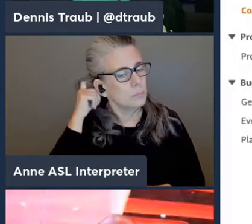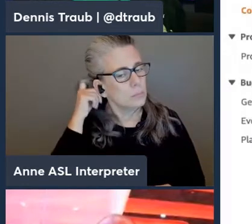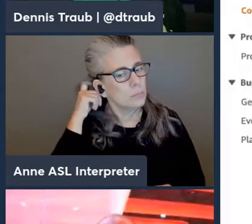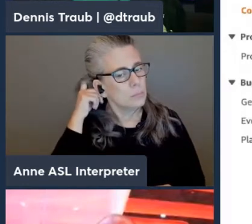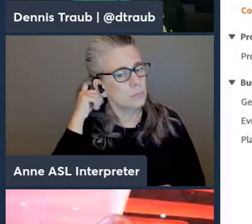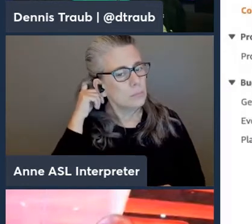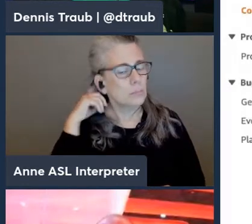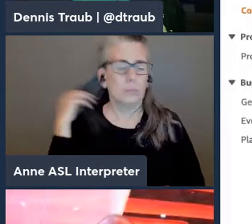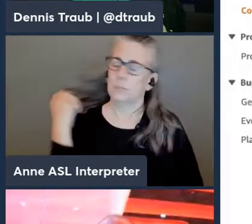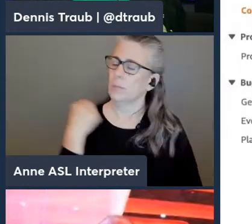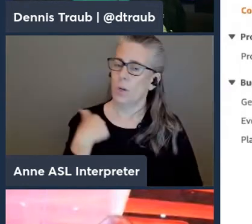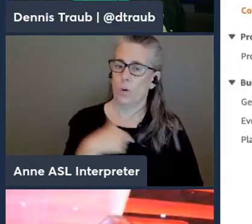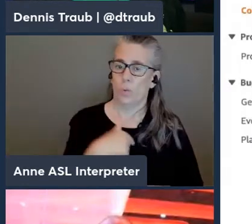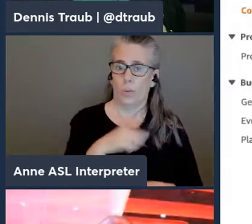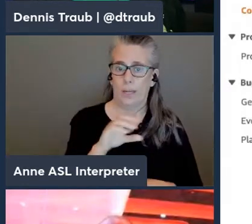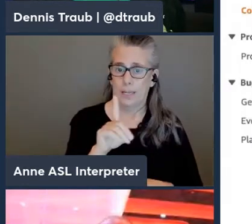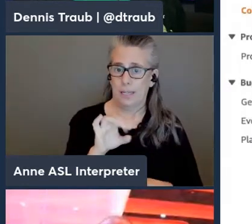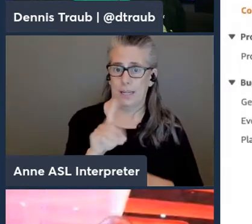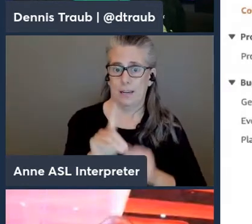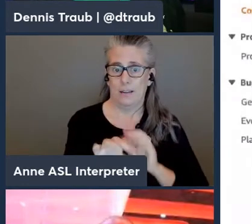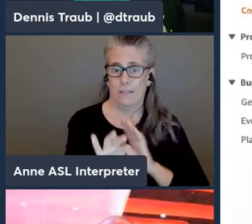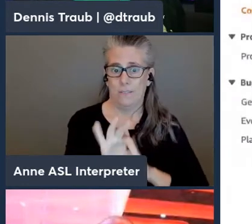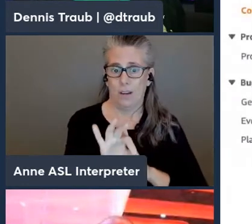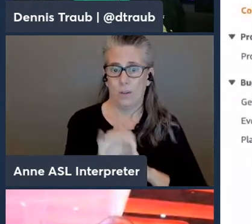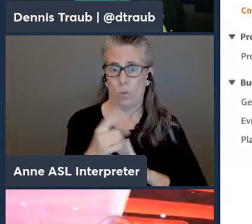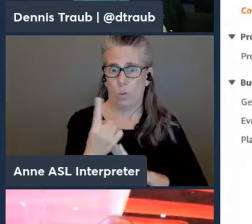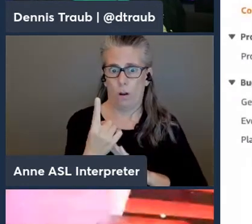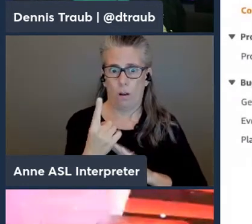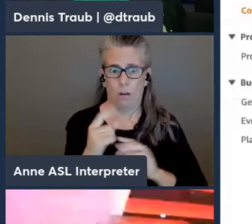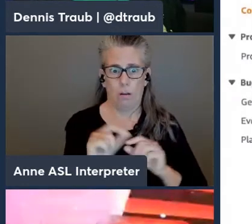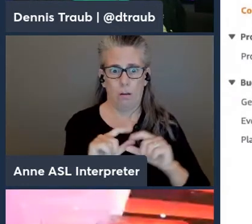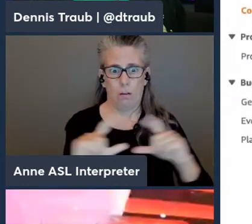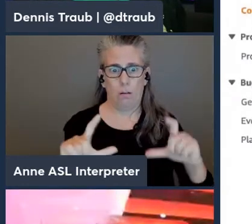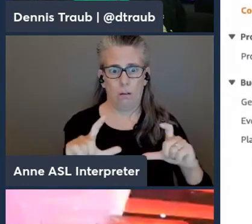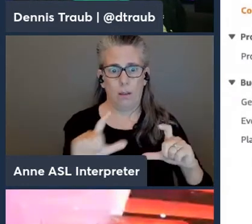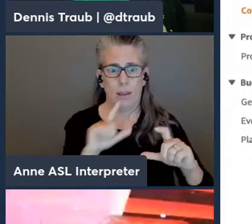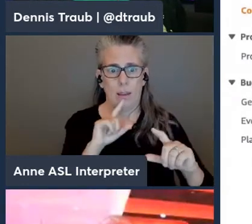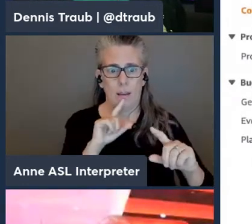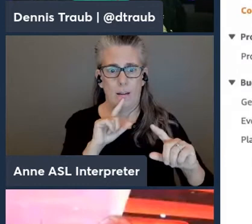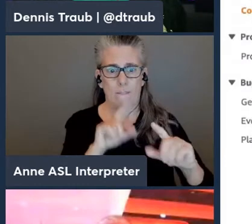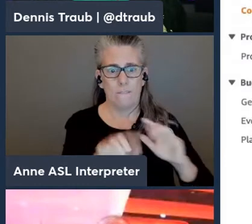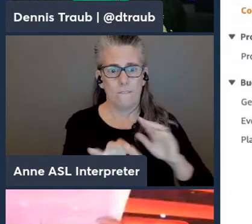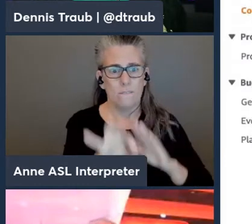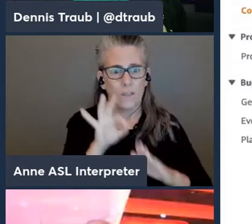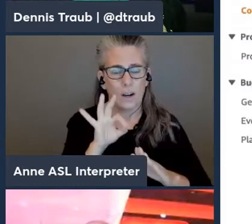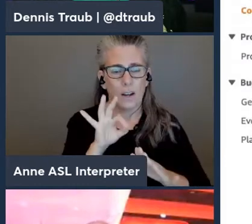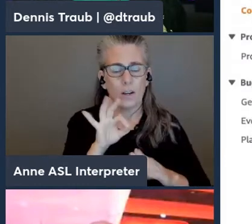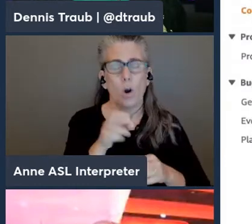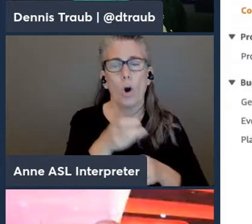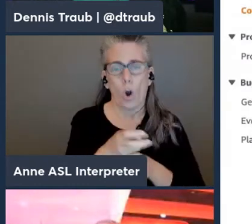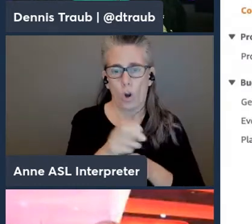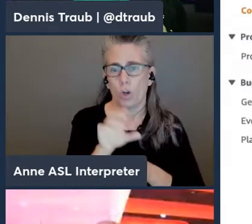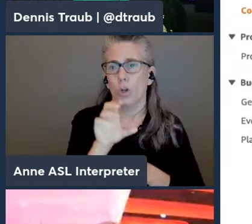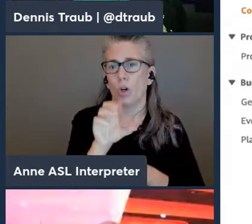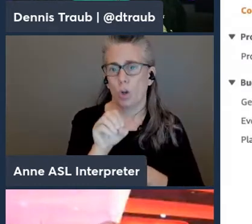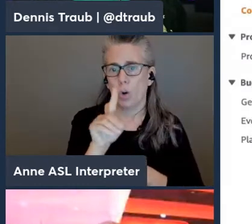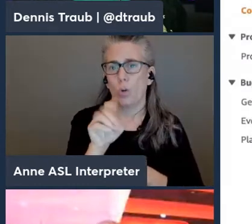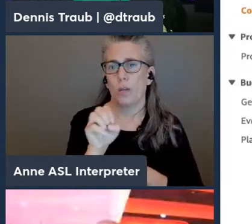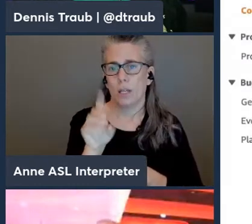one finding here that was a hard-coded secret. So this was what I was talking about